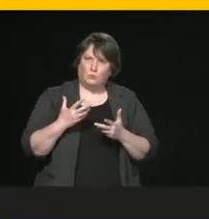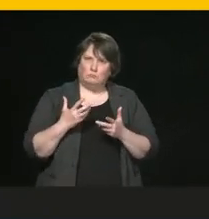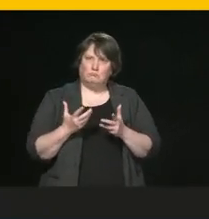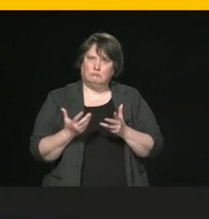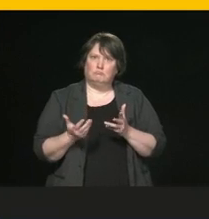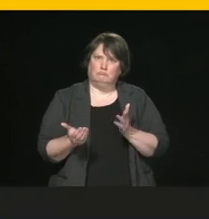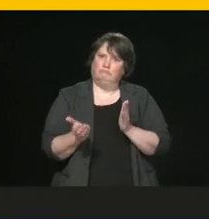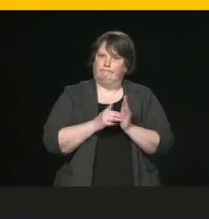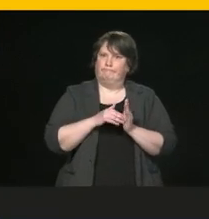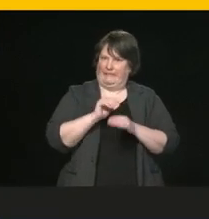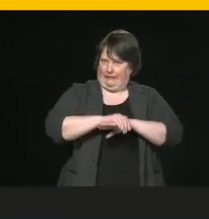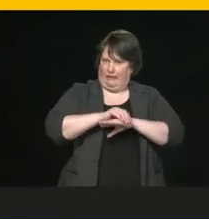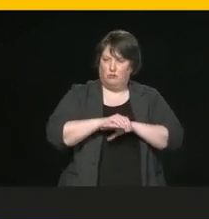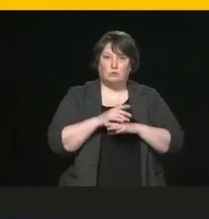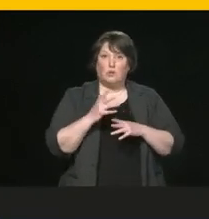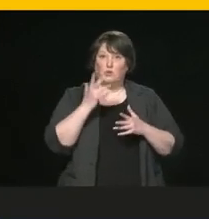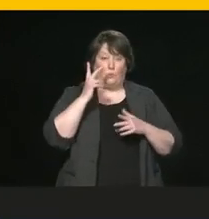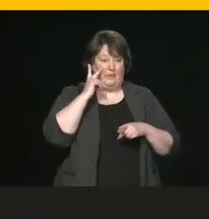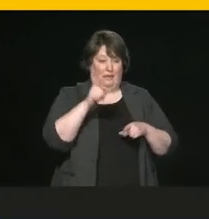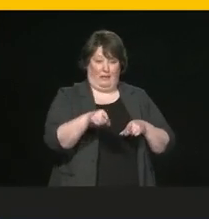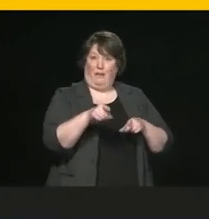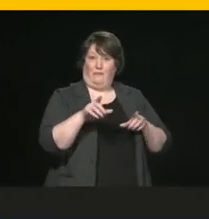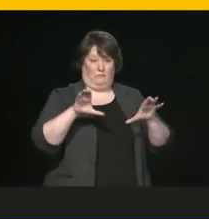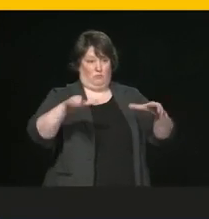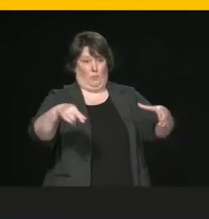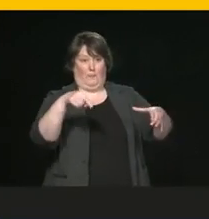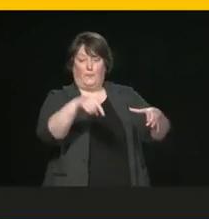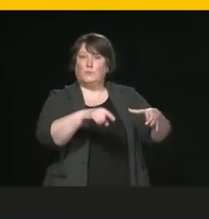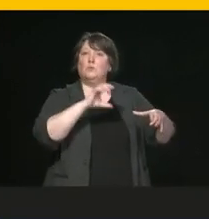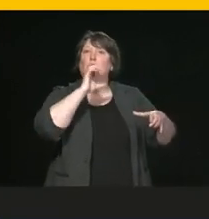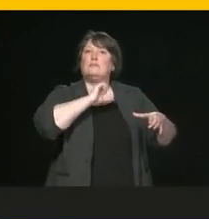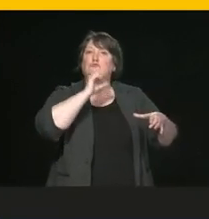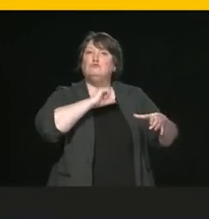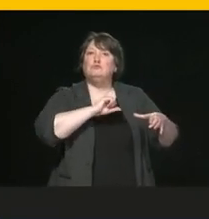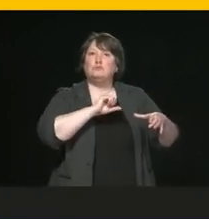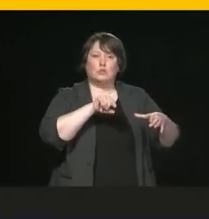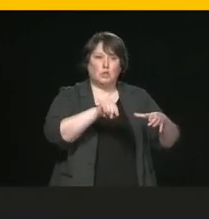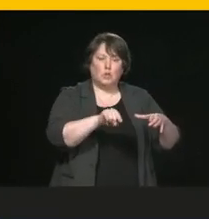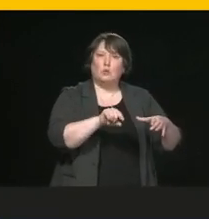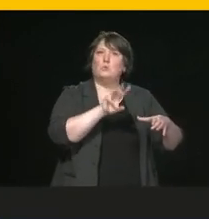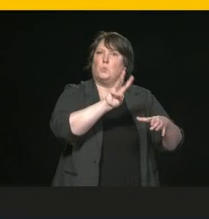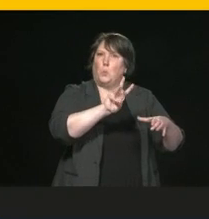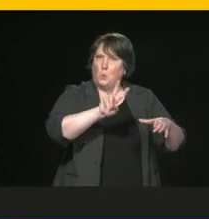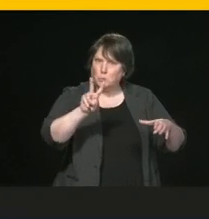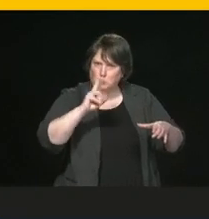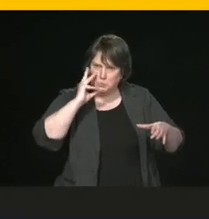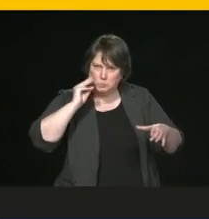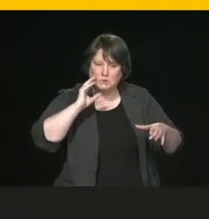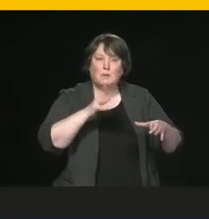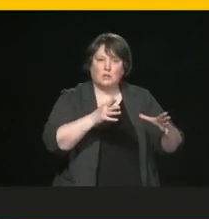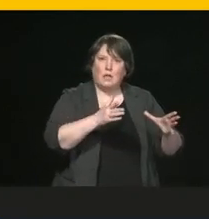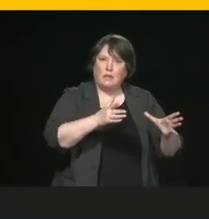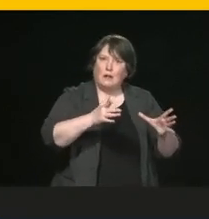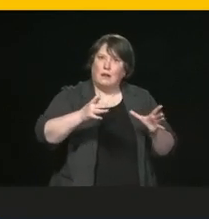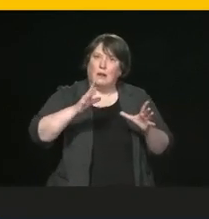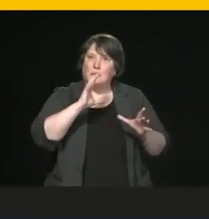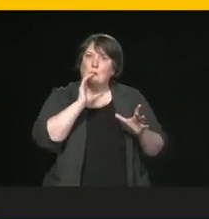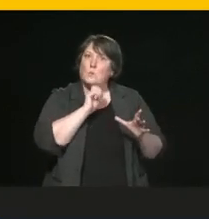WORKERS. Prime Minister Trudeau: ABOUT THE CONTRIBUTIONS OF THE GREATEST GENERATION, WHO GREW UP DURING THE DEPRESSION AND